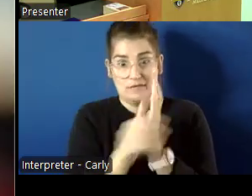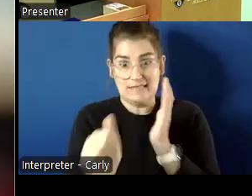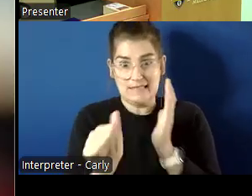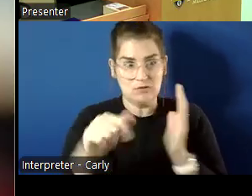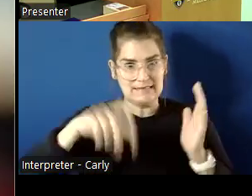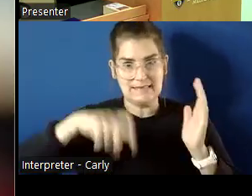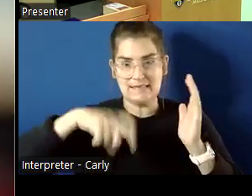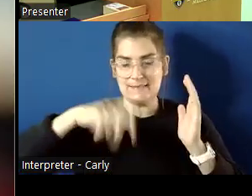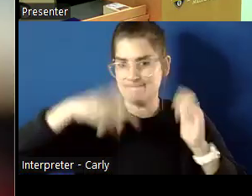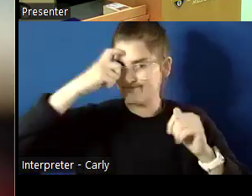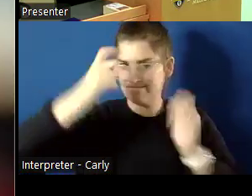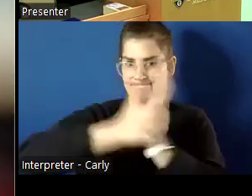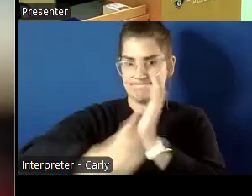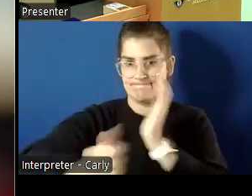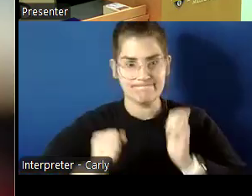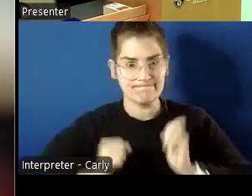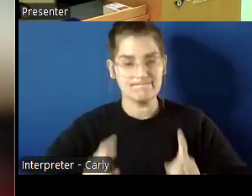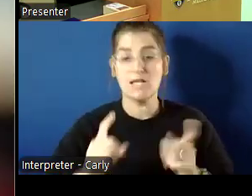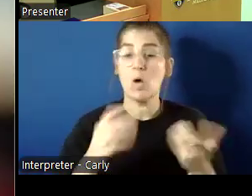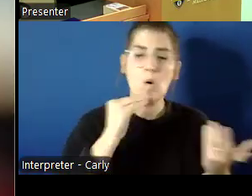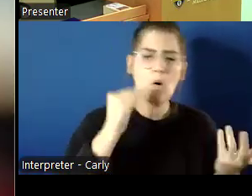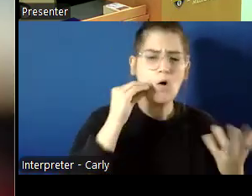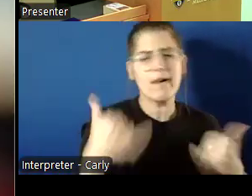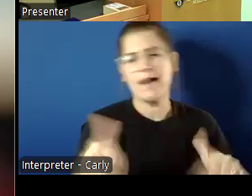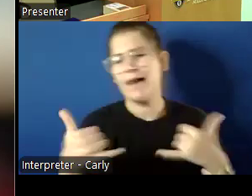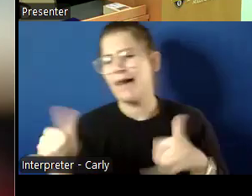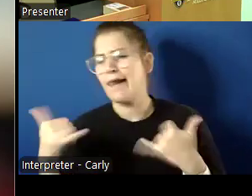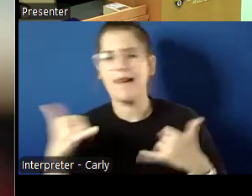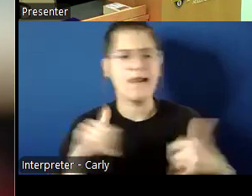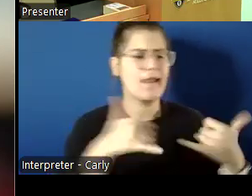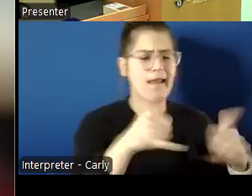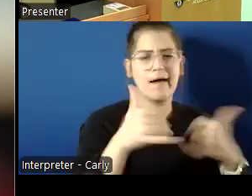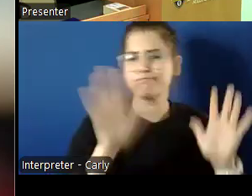at home you can play and do other things and we don't pay so much attention to the